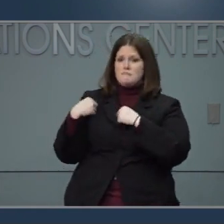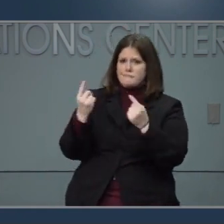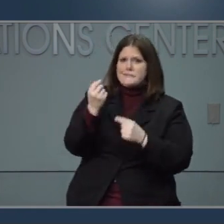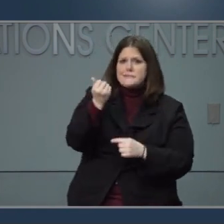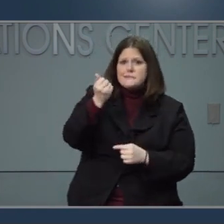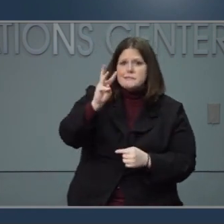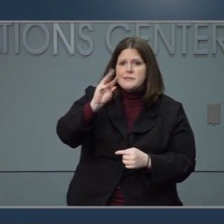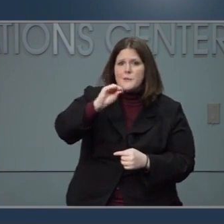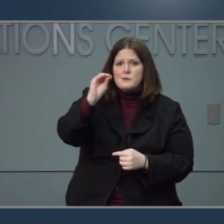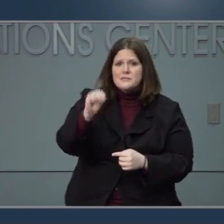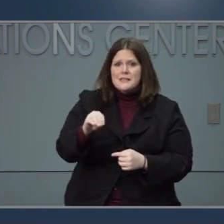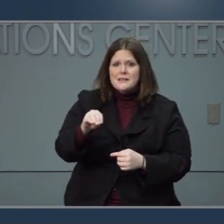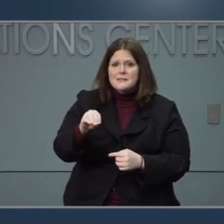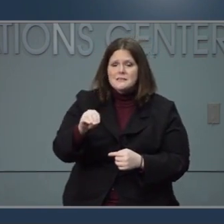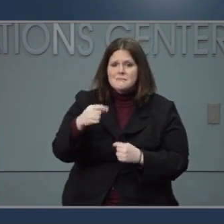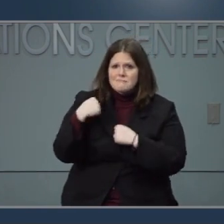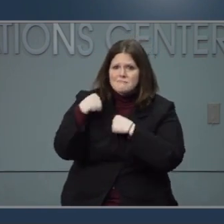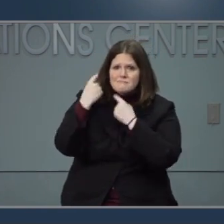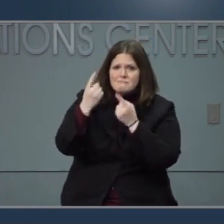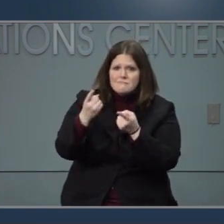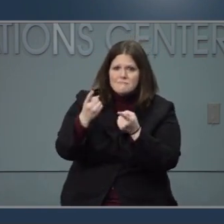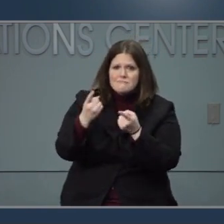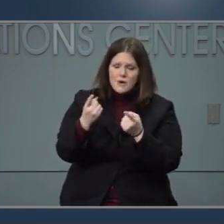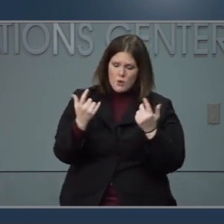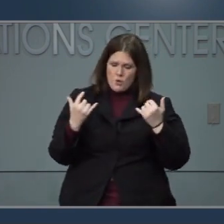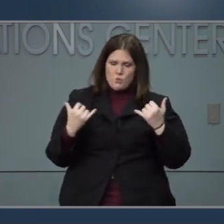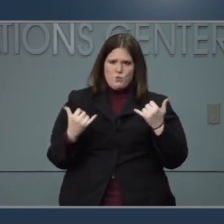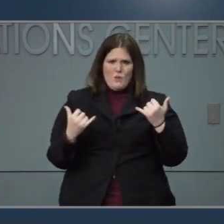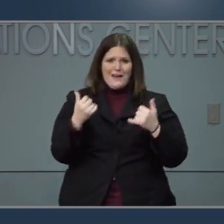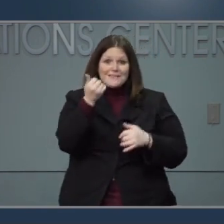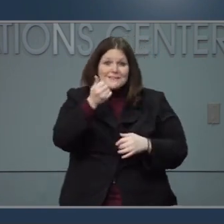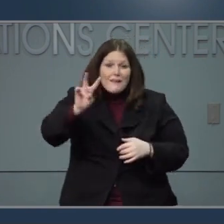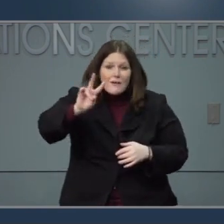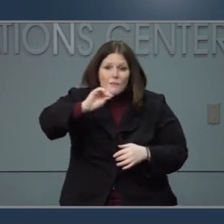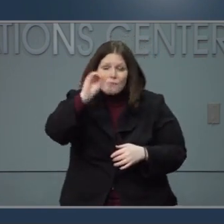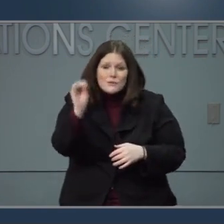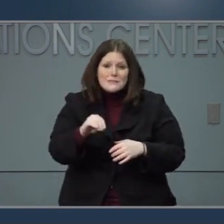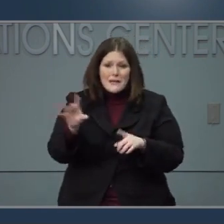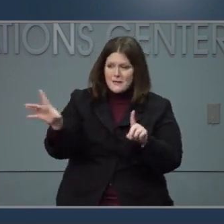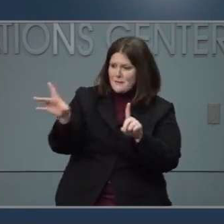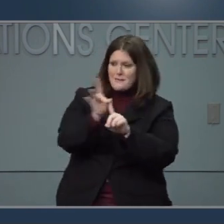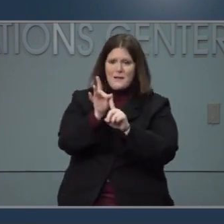IT'S BEEN ABOVE 16% FOR THE PAST TWO DAYS AND TODAY IS ABOVE 17%.